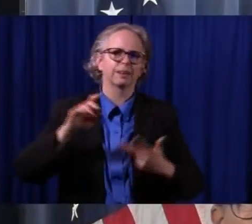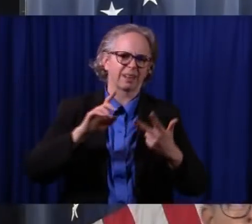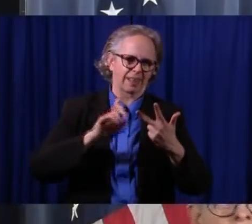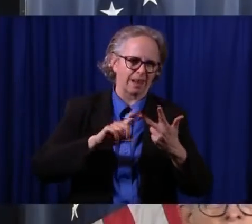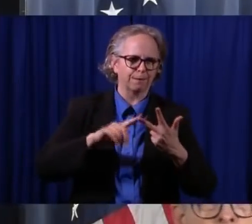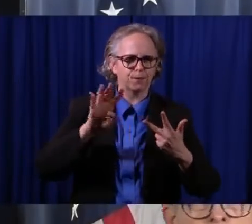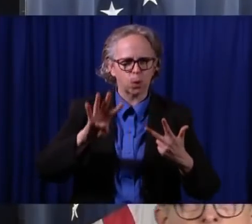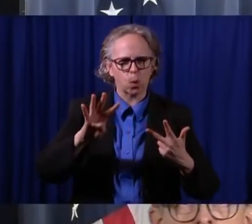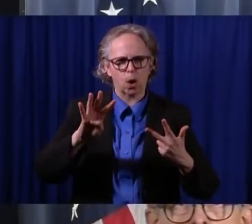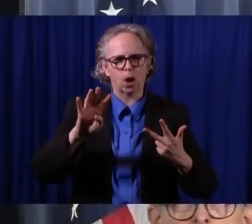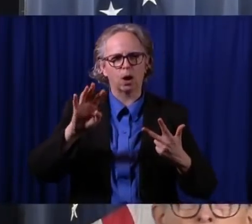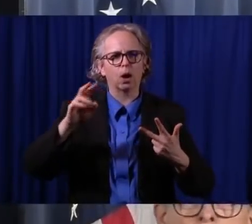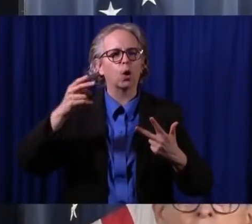SHOWING THE MOST CASES. THESE ARE THE ZIP CODES, 45424,